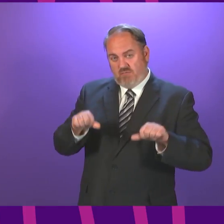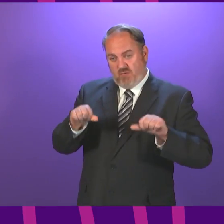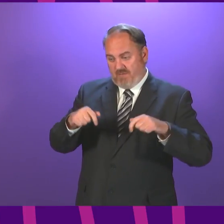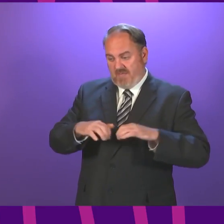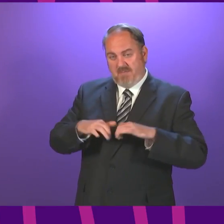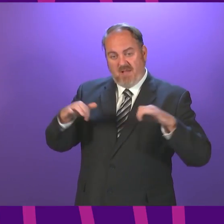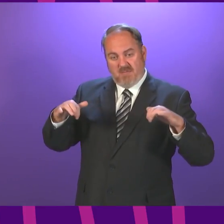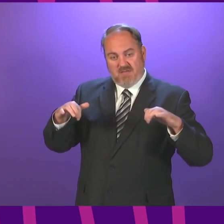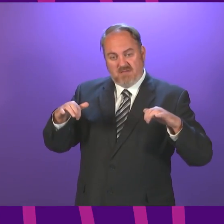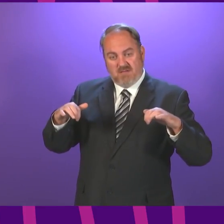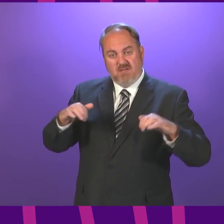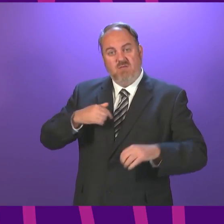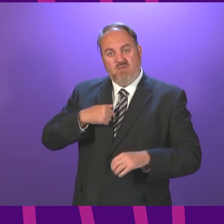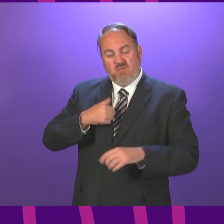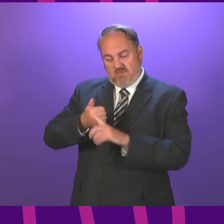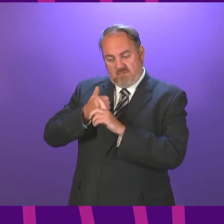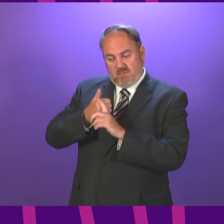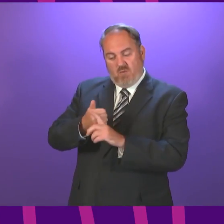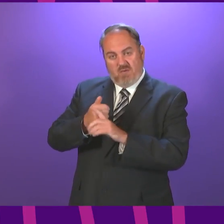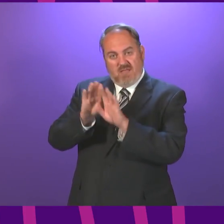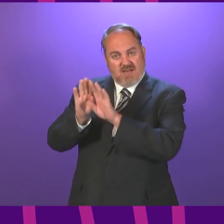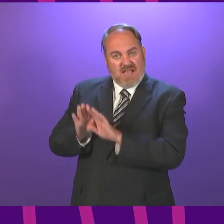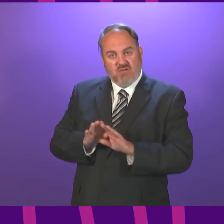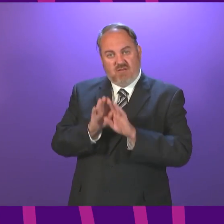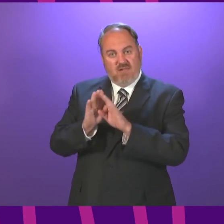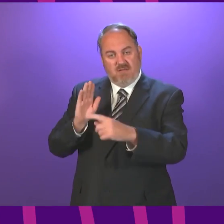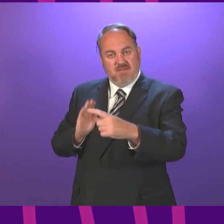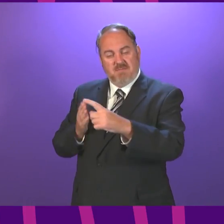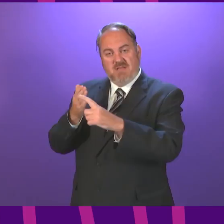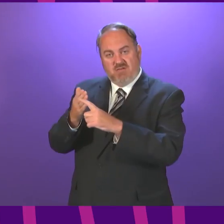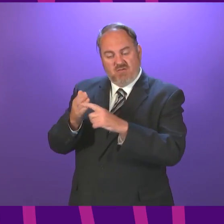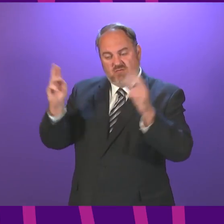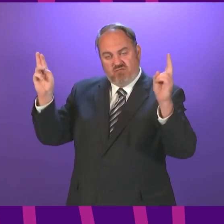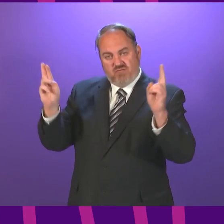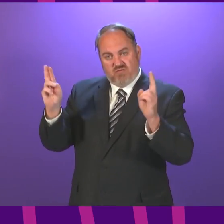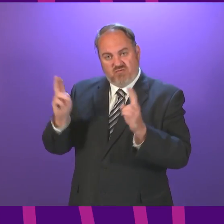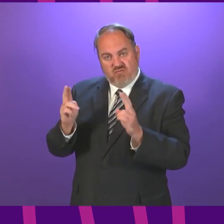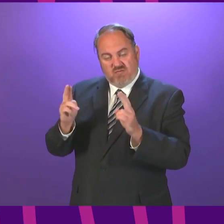lead the new national mission to tackle our drugs deaths crisis. I report directly to